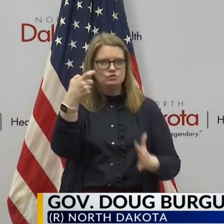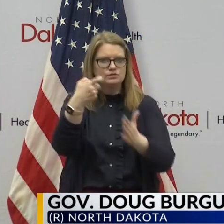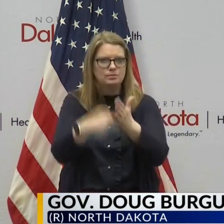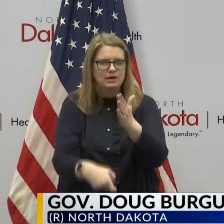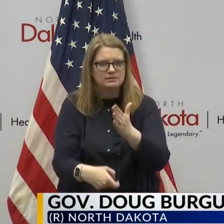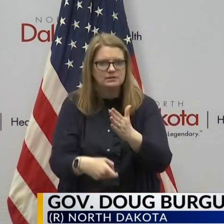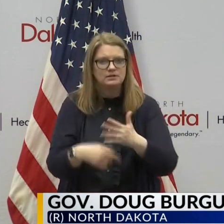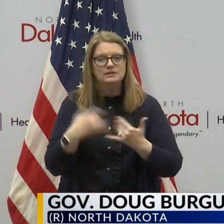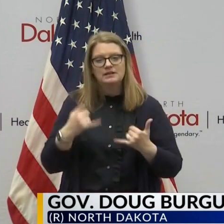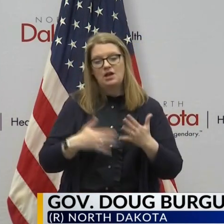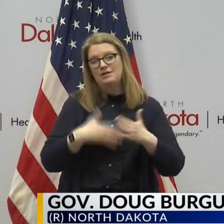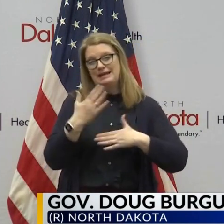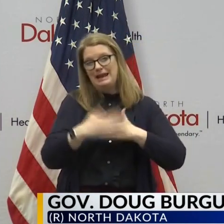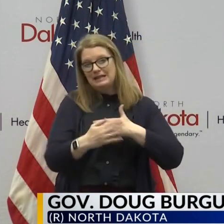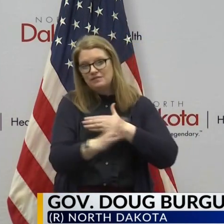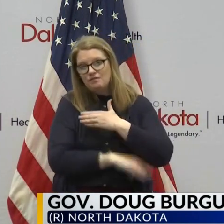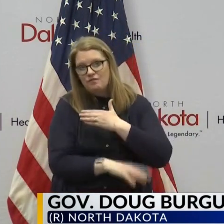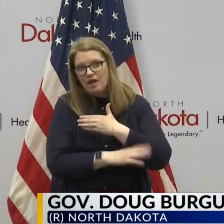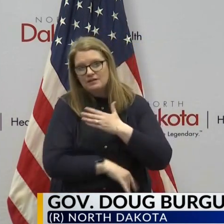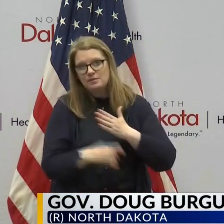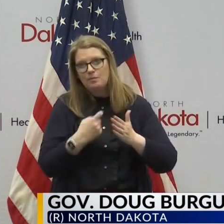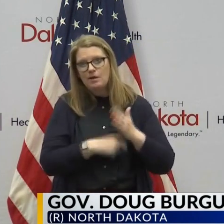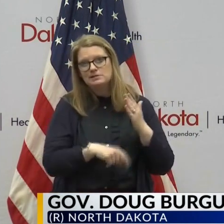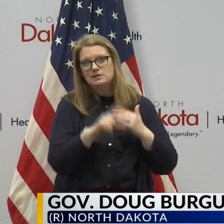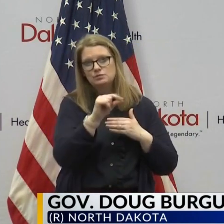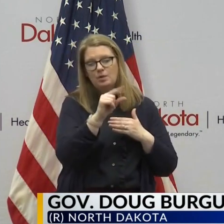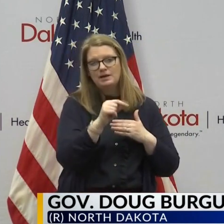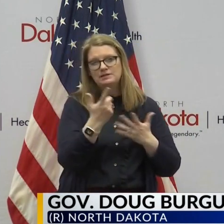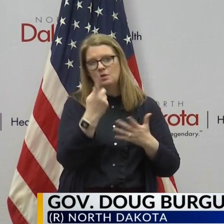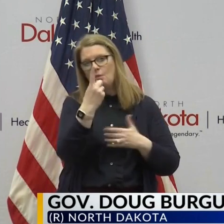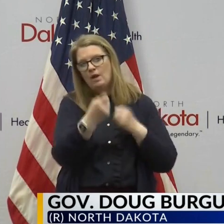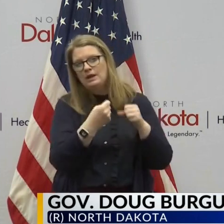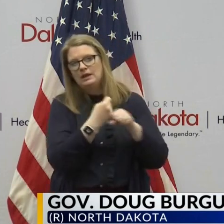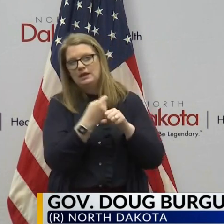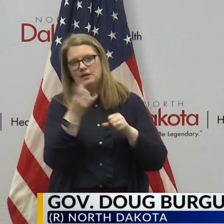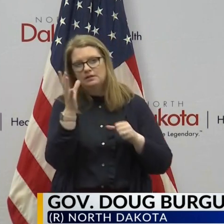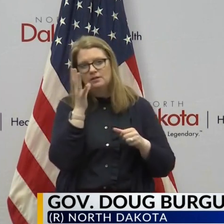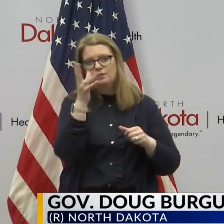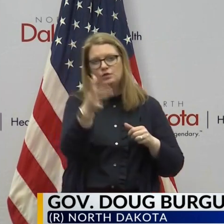MARKET OPTIONS TRADING PHRASE WHERE YOU END UP WITH THE CURRENT PRICE BELOW THE FUTURES PRICE.